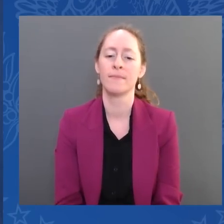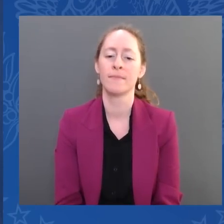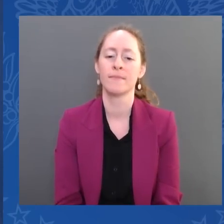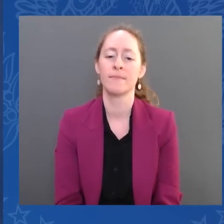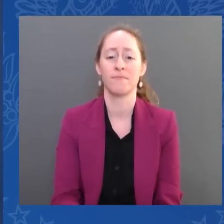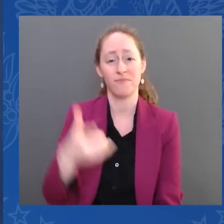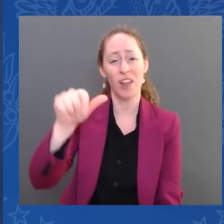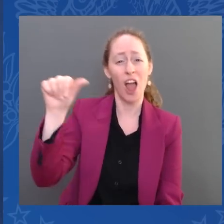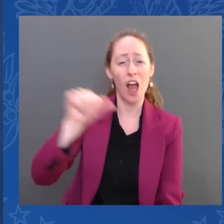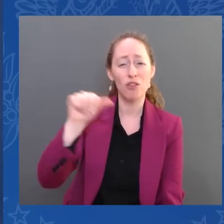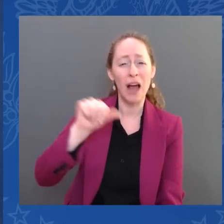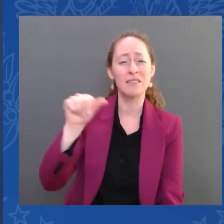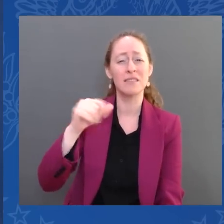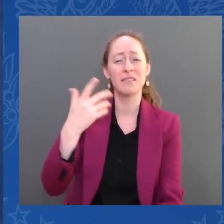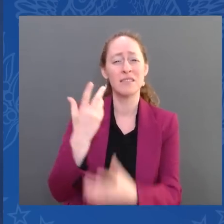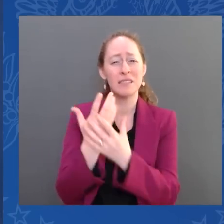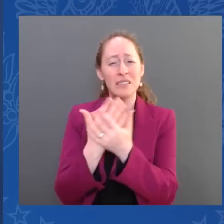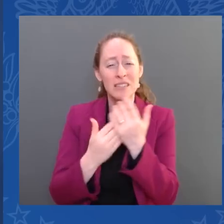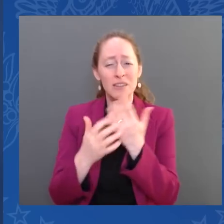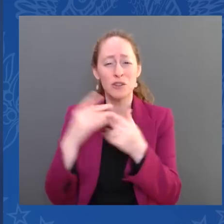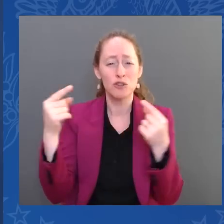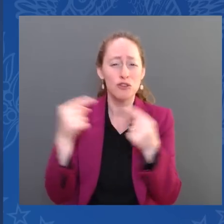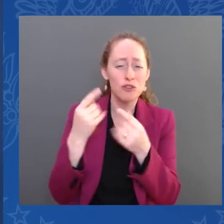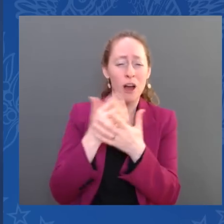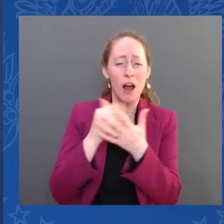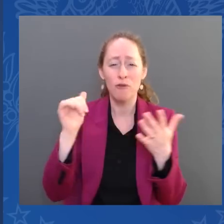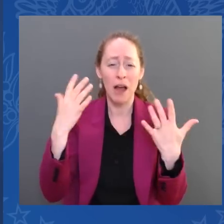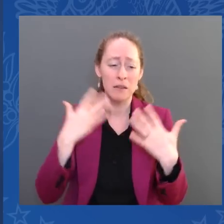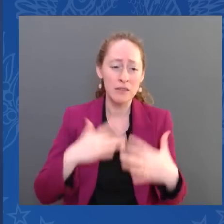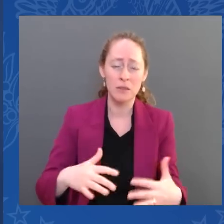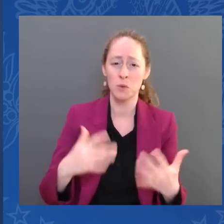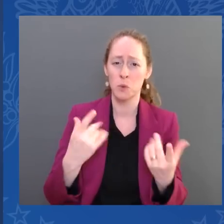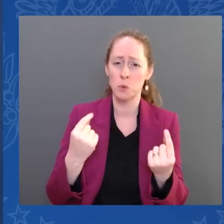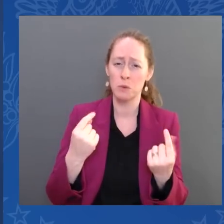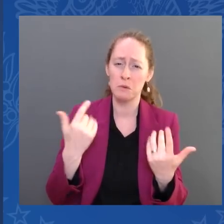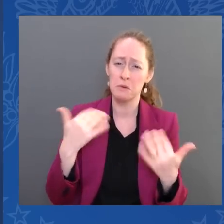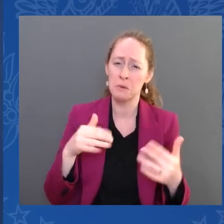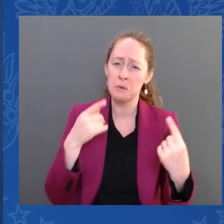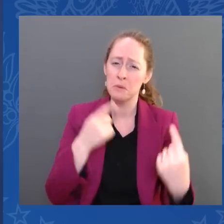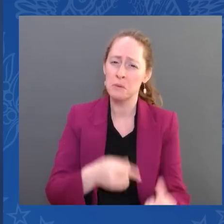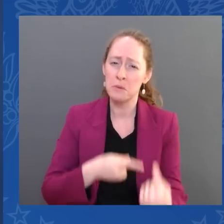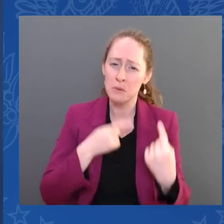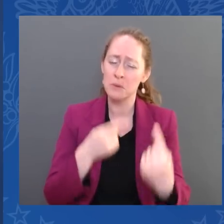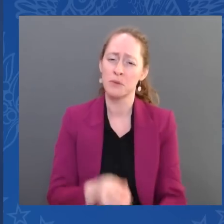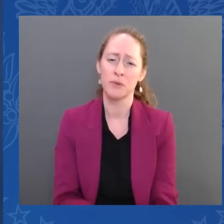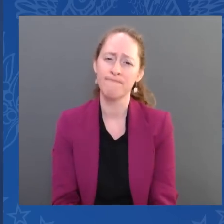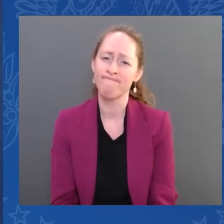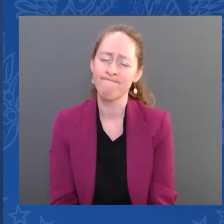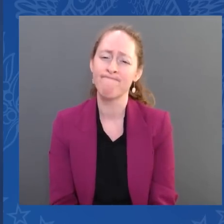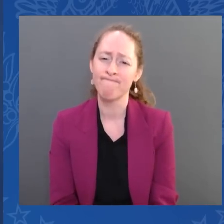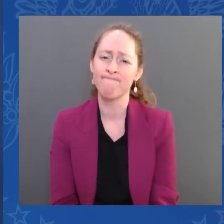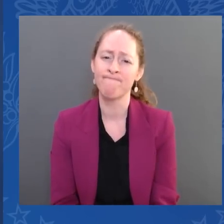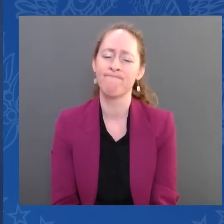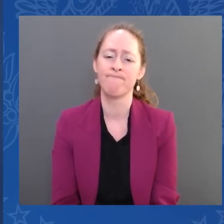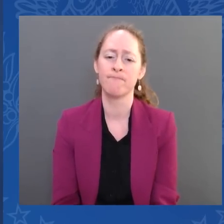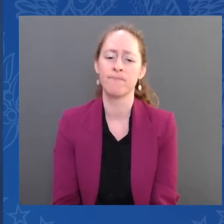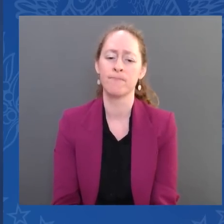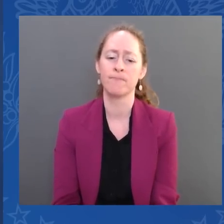I've laid out a plan to lower rent and mortgage costs -- the largest cost most families face; around a third of a typical family's budget --